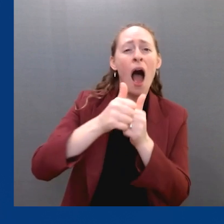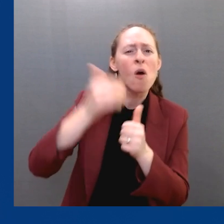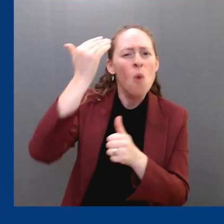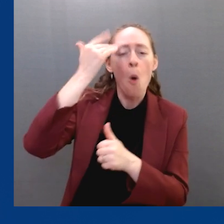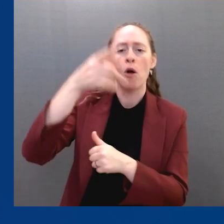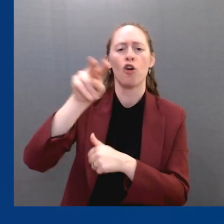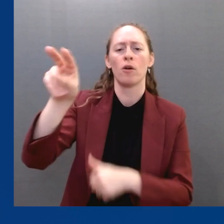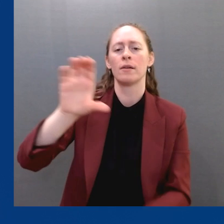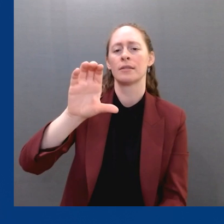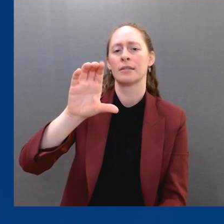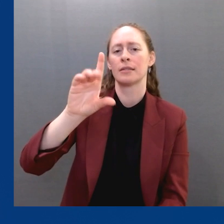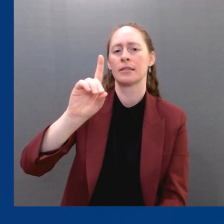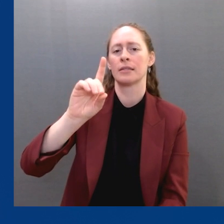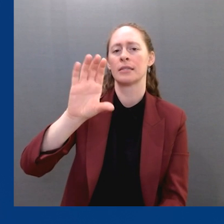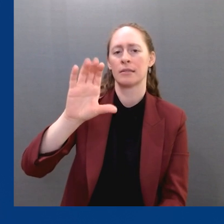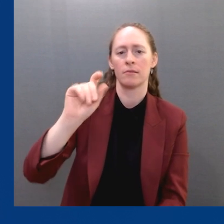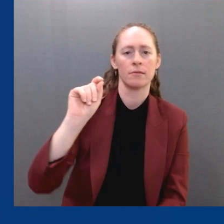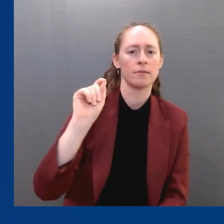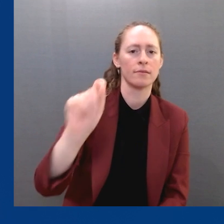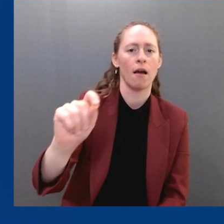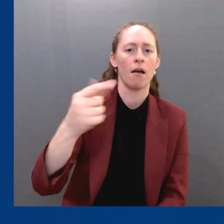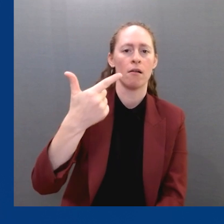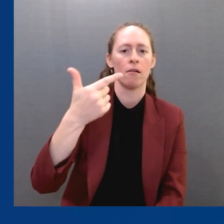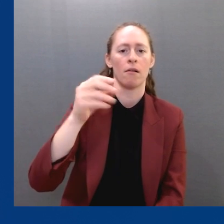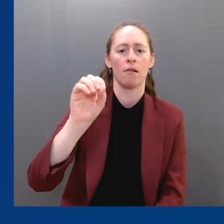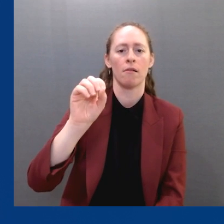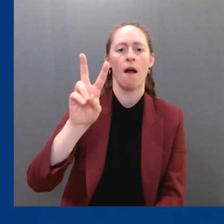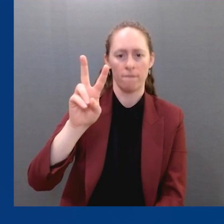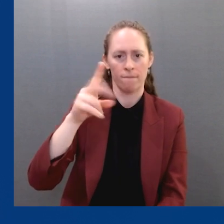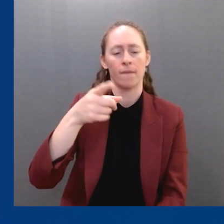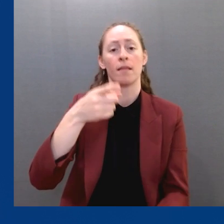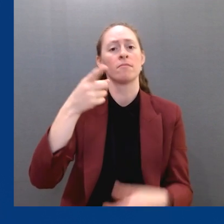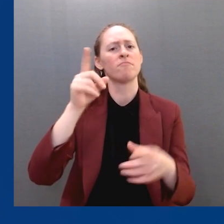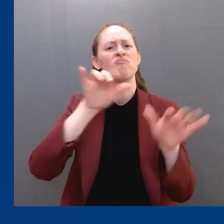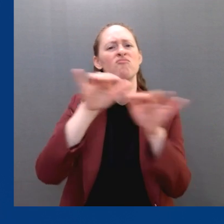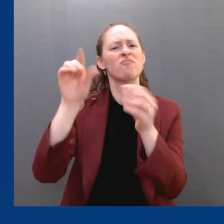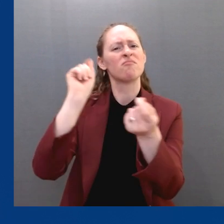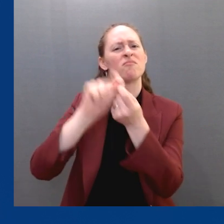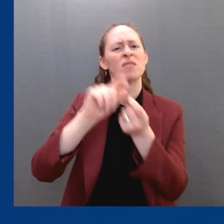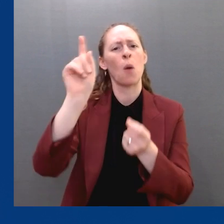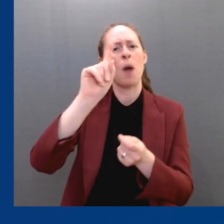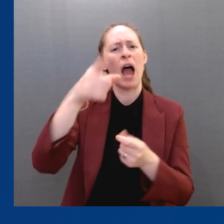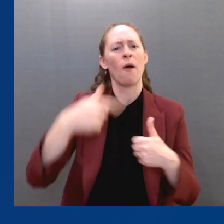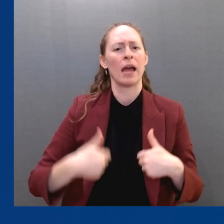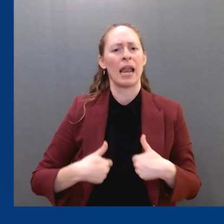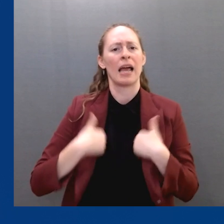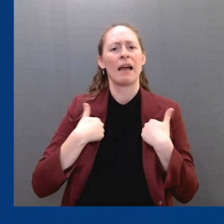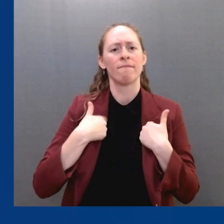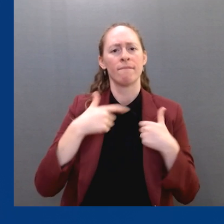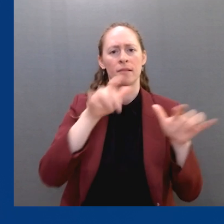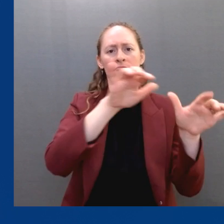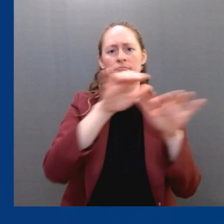and type in your county to see your own community level. At CDC, we will continue to monitor COVID-19